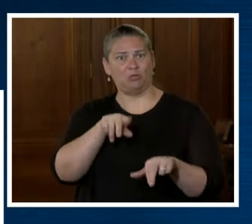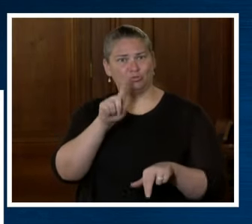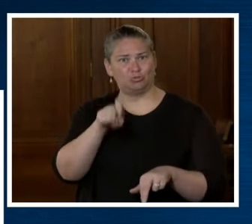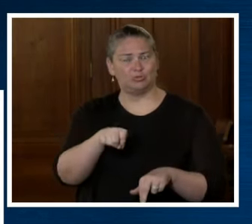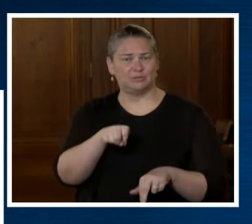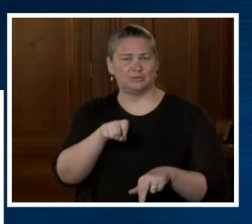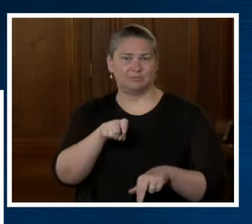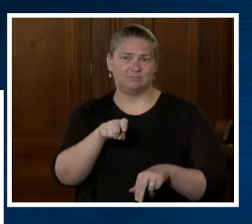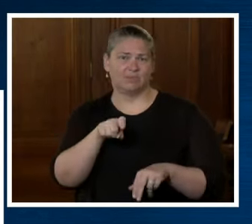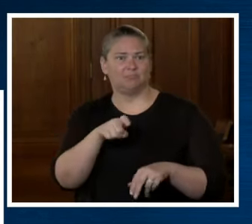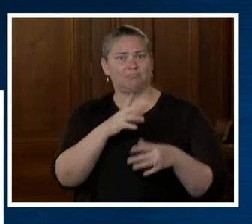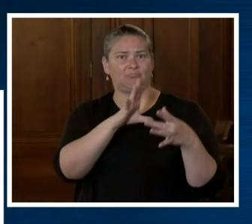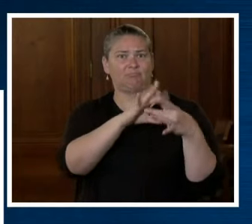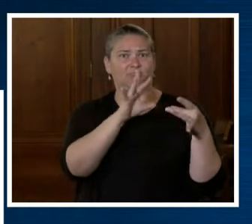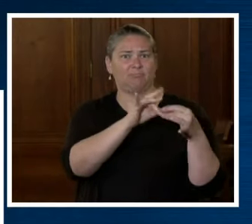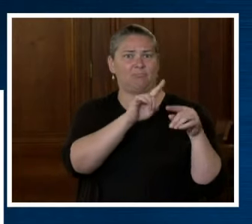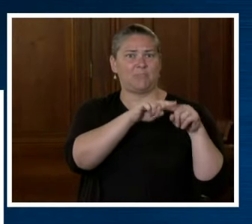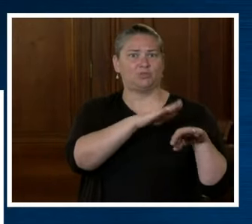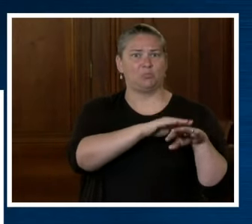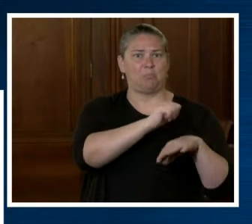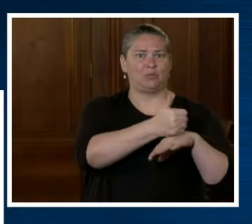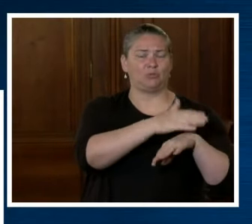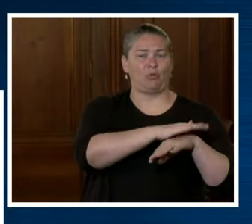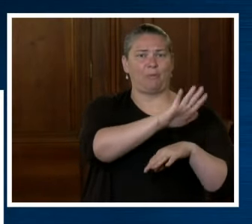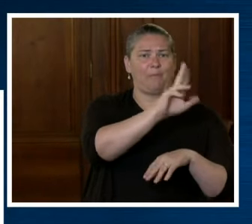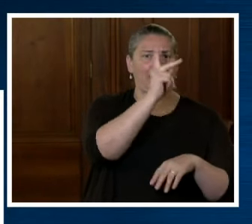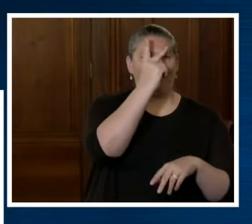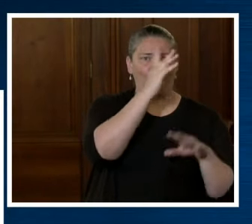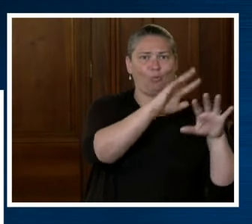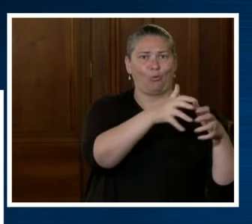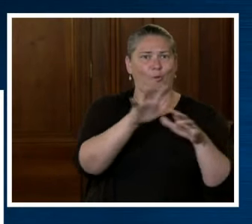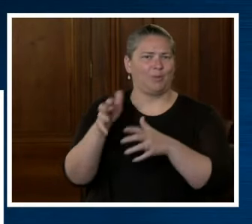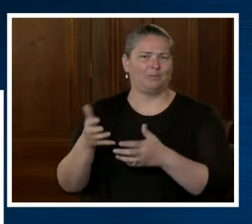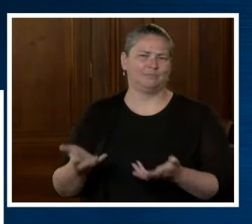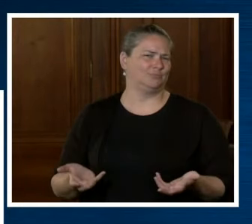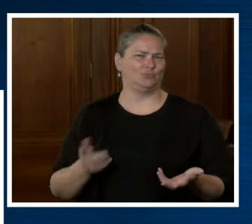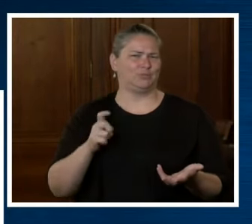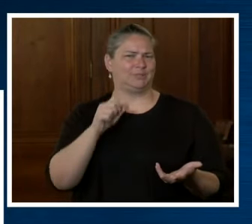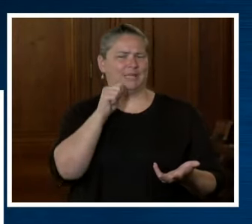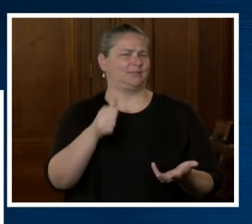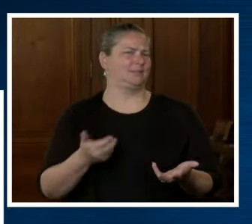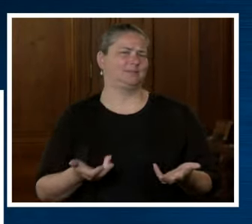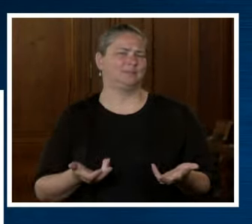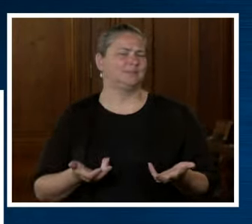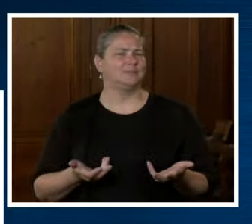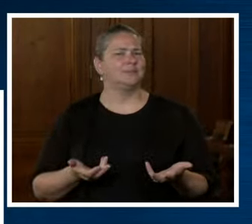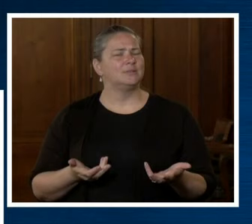OUR MOST RECENT NUMBERS, AND WE'LL HAVE TO PUT THOSE IN CONTEXT, WE WERE ON A TWO-WEEK